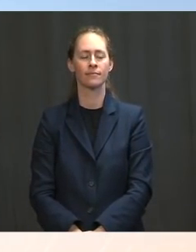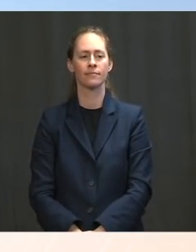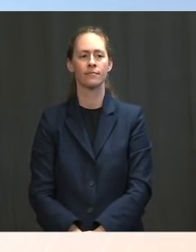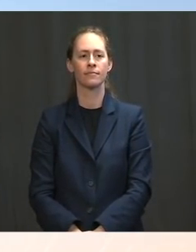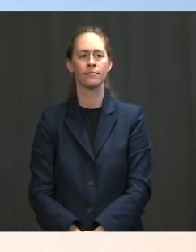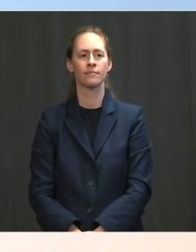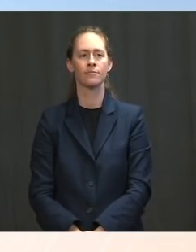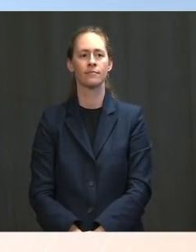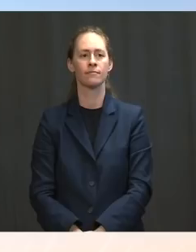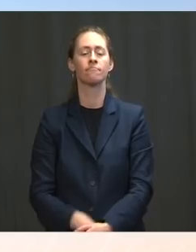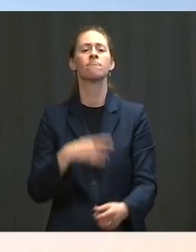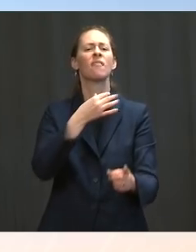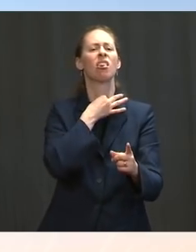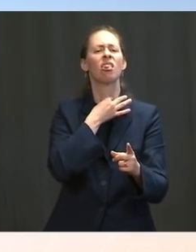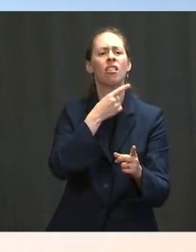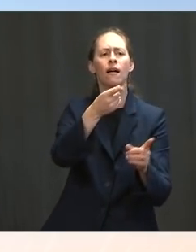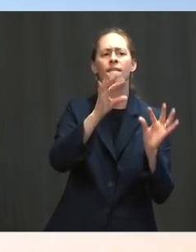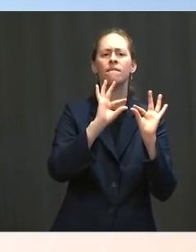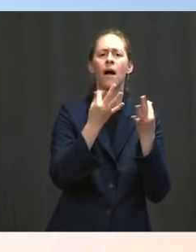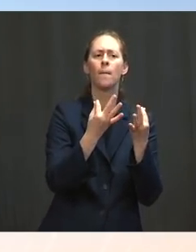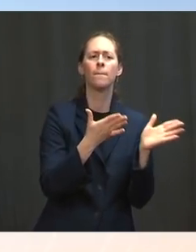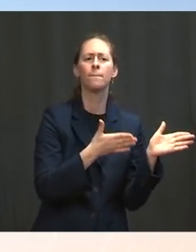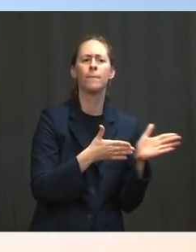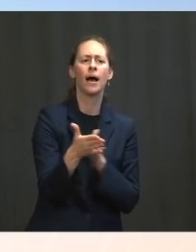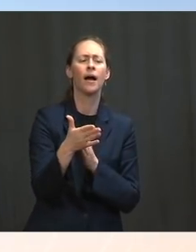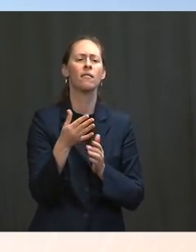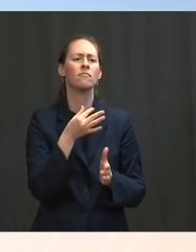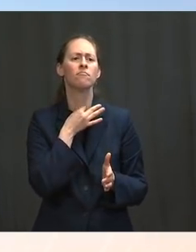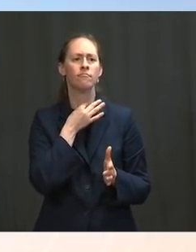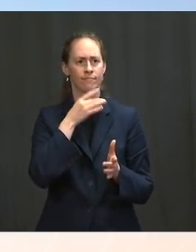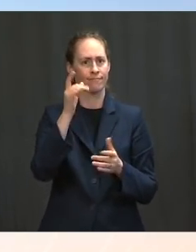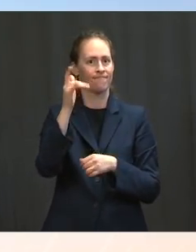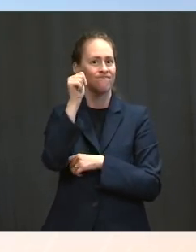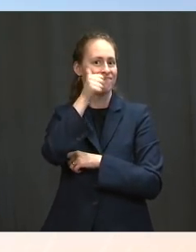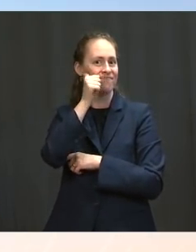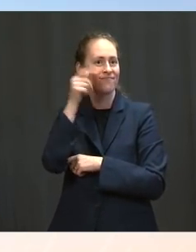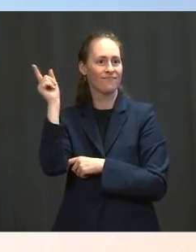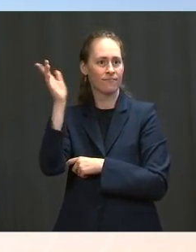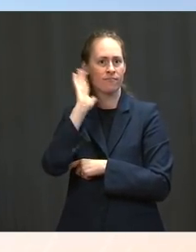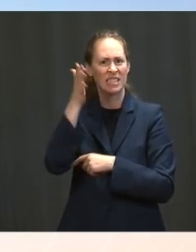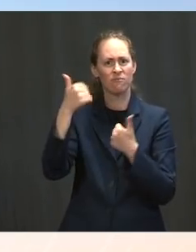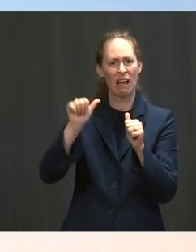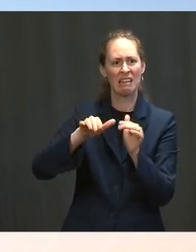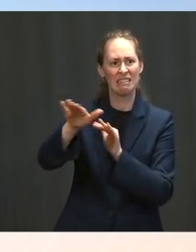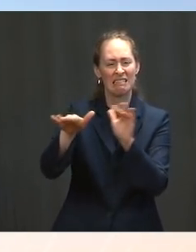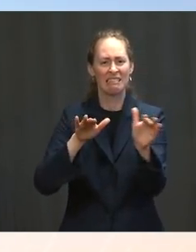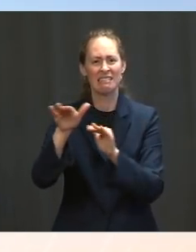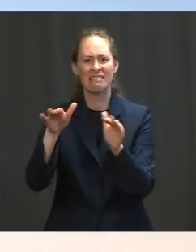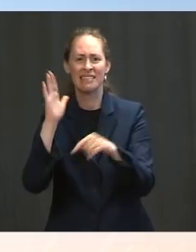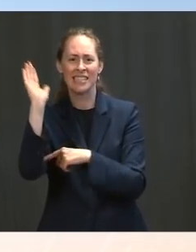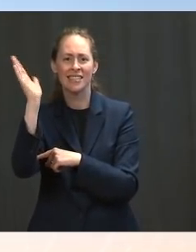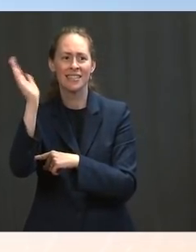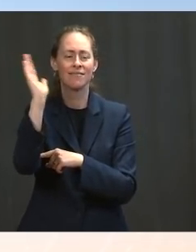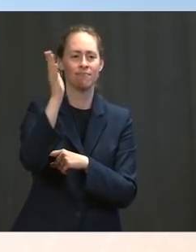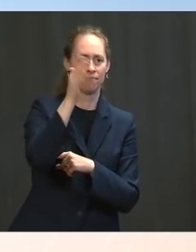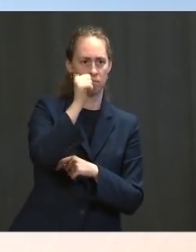Obviously, as Biden goes tomorrow to Illinois to promote his vision, the White House is still in negotiations about what is actually going to make into the package.